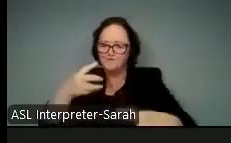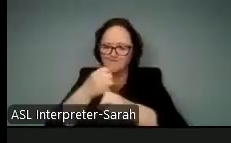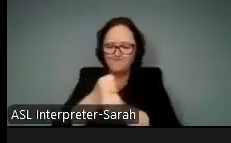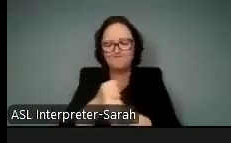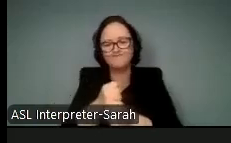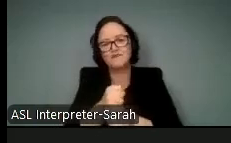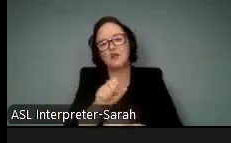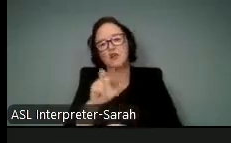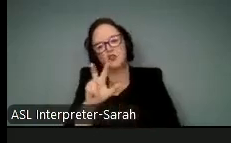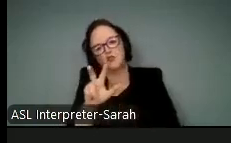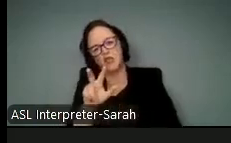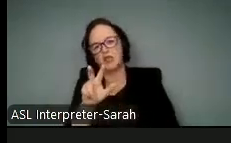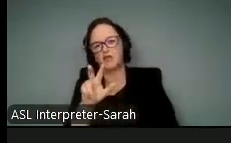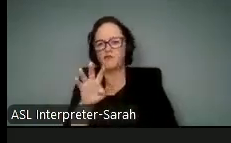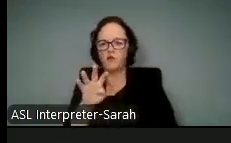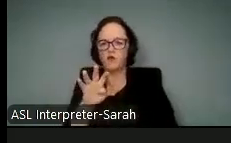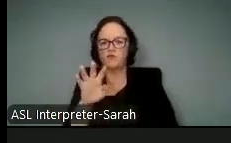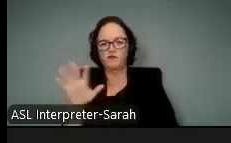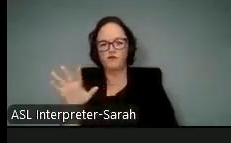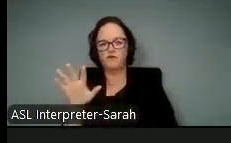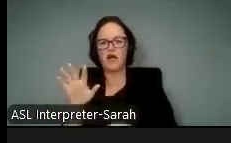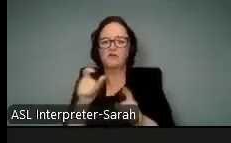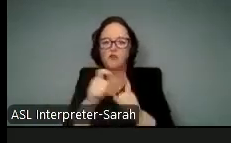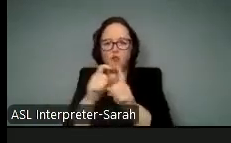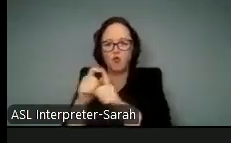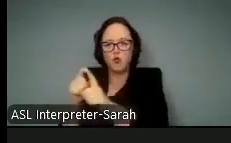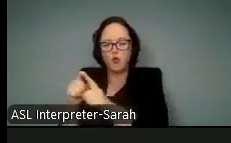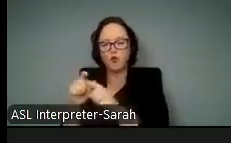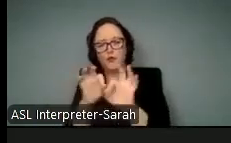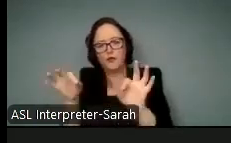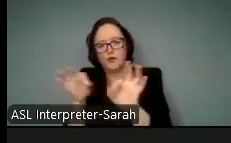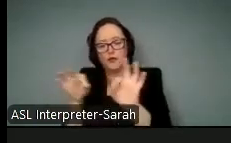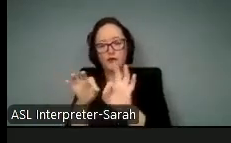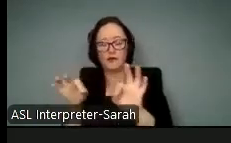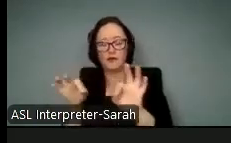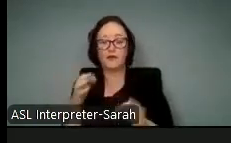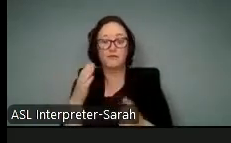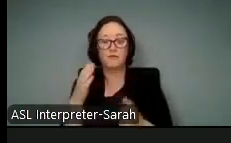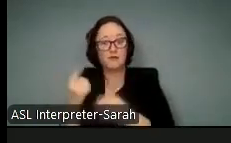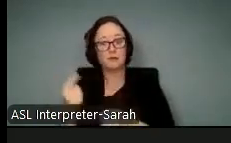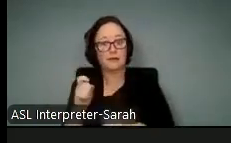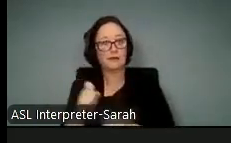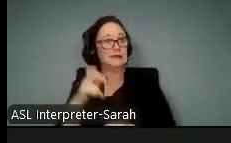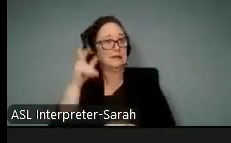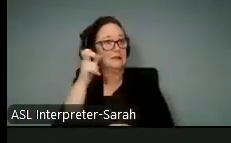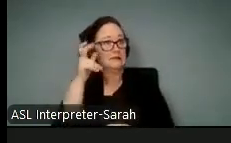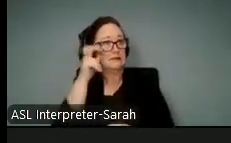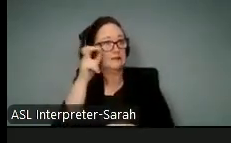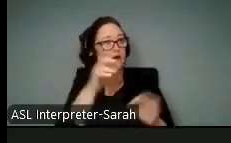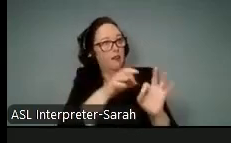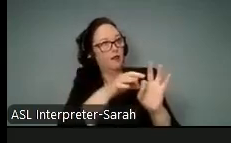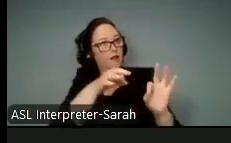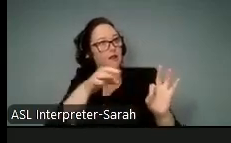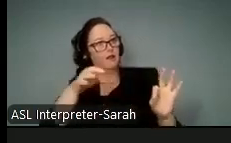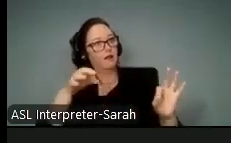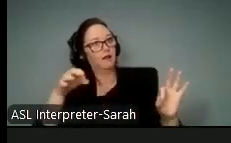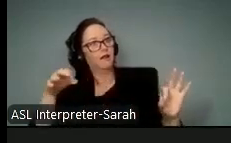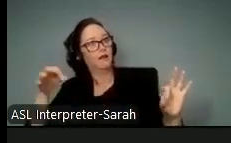because someone's going to have to listen to that multiple times and they might have to listen to a long string of words. It might be a little confusing.